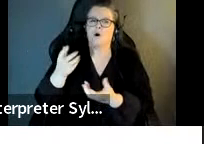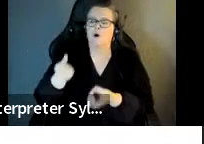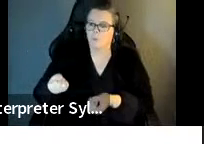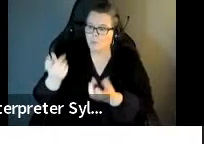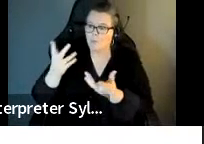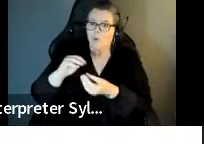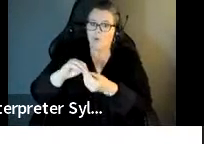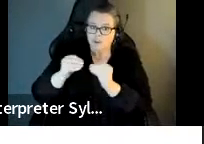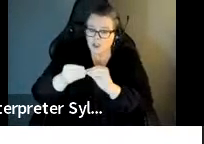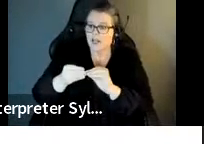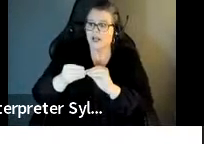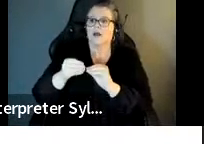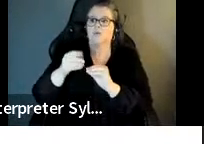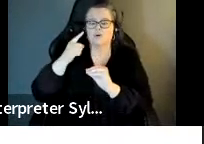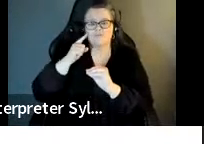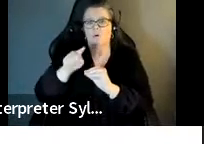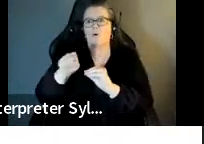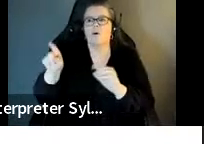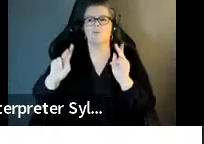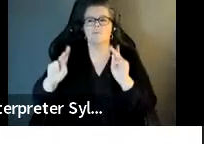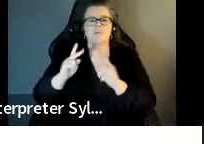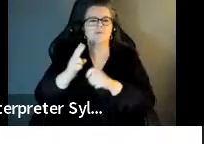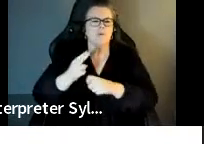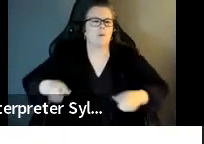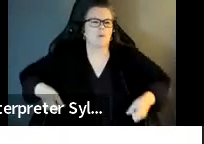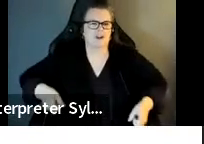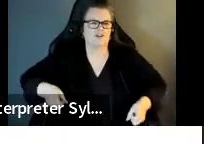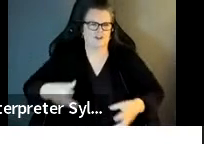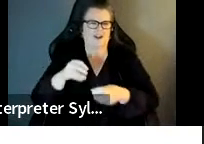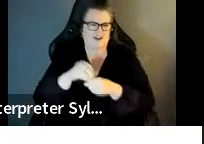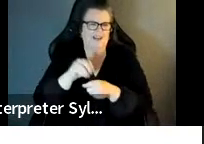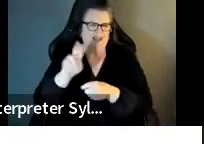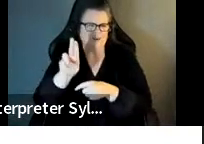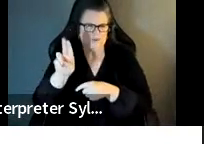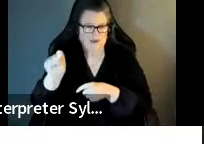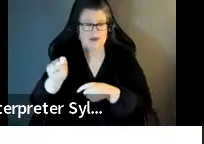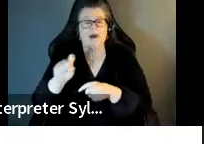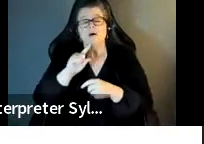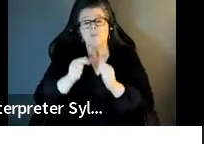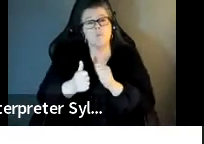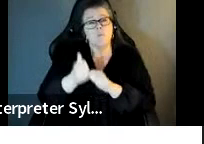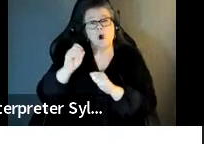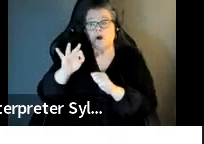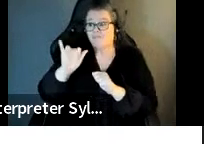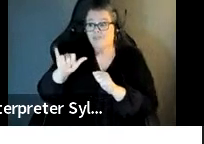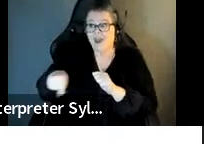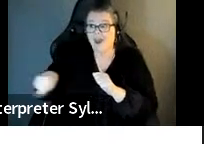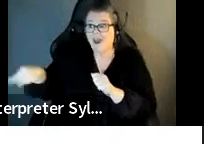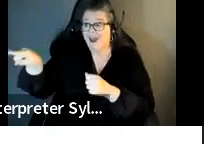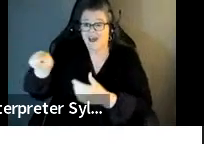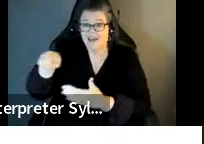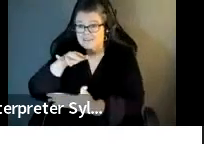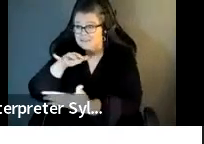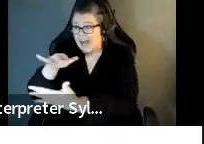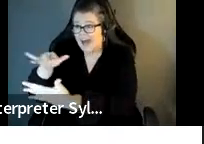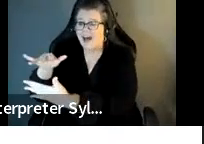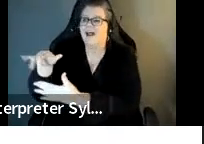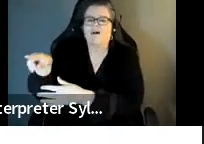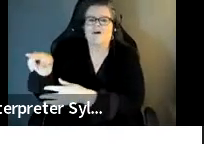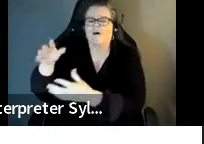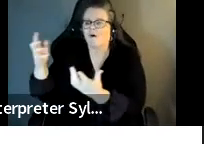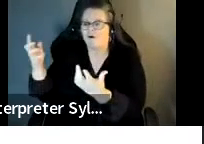However, most of these studies combine power devices together, meaning they have combined